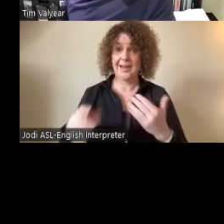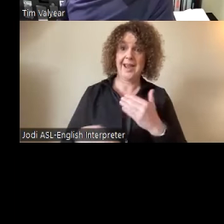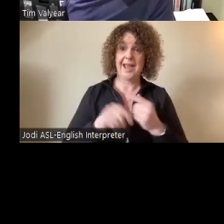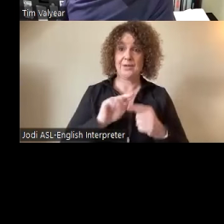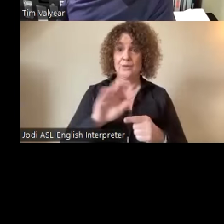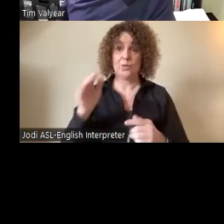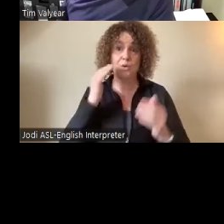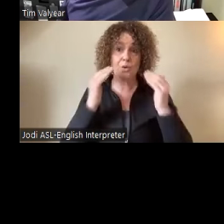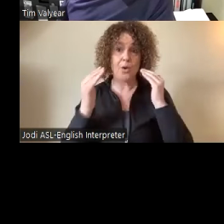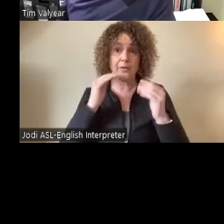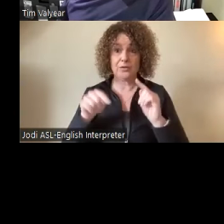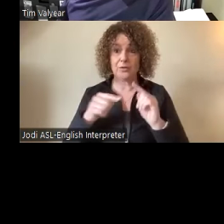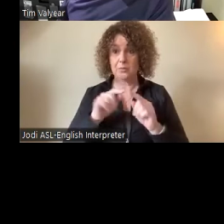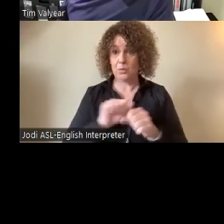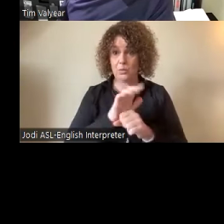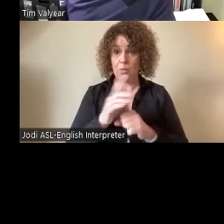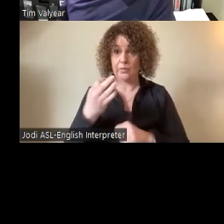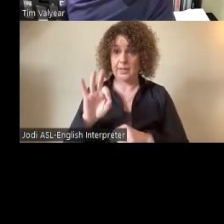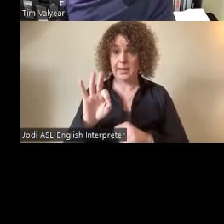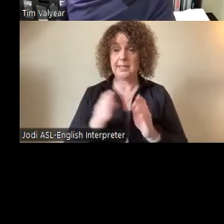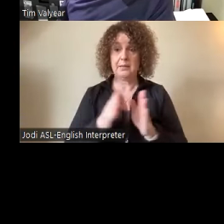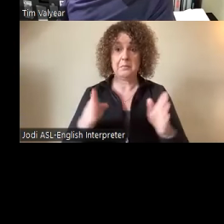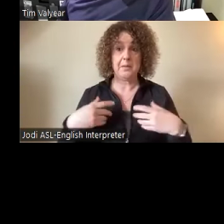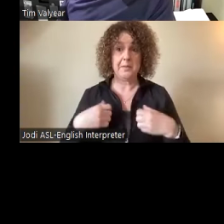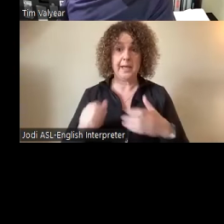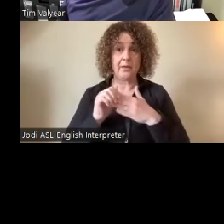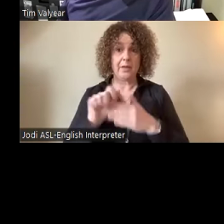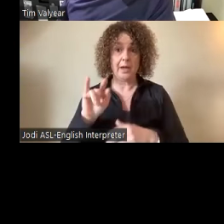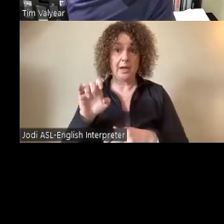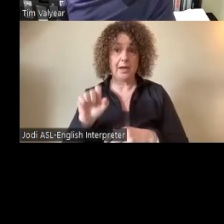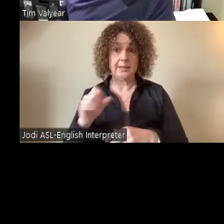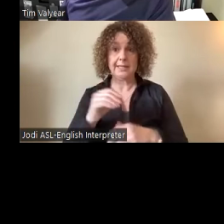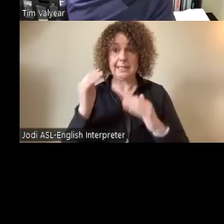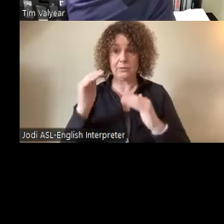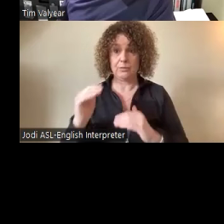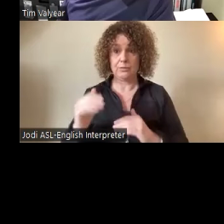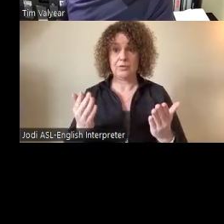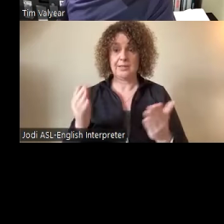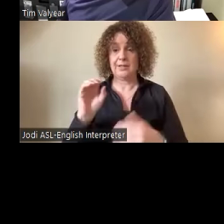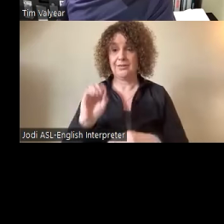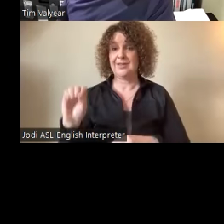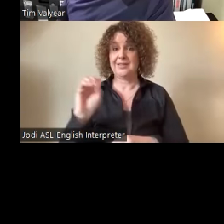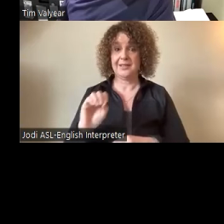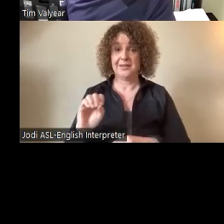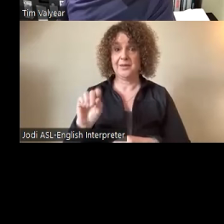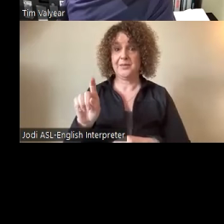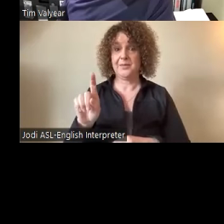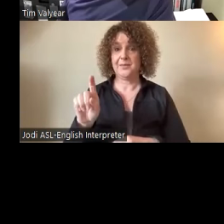last question. Did the workshop expand your knowledge of COVID-19 public health guidelines and